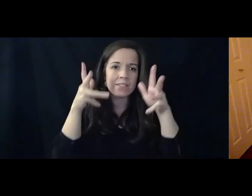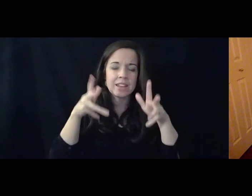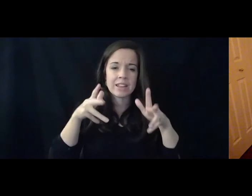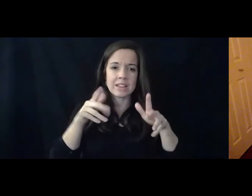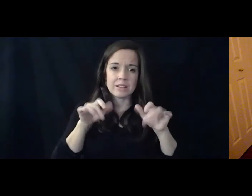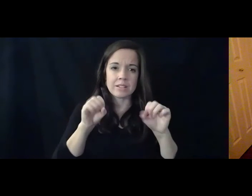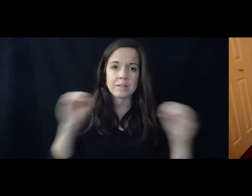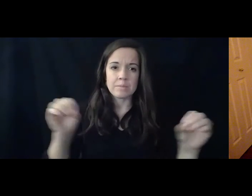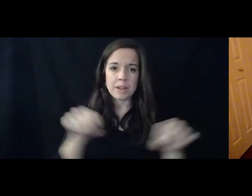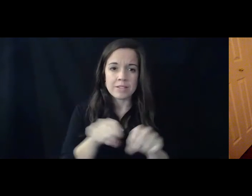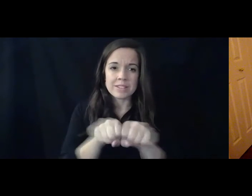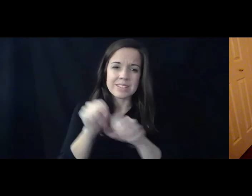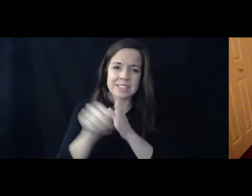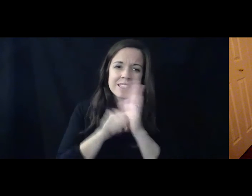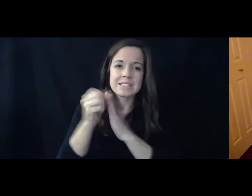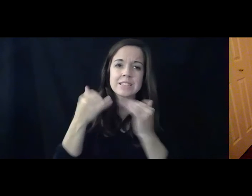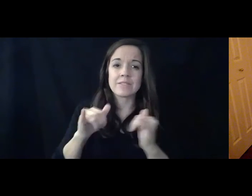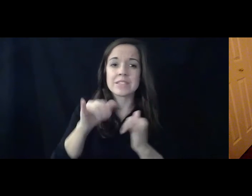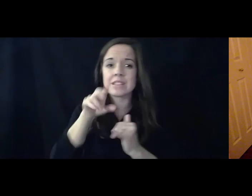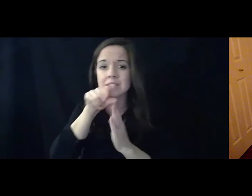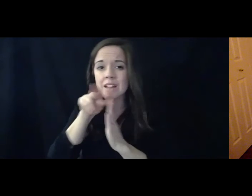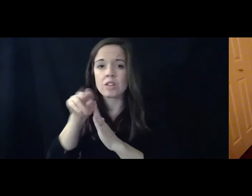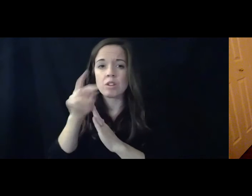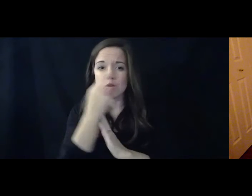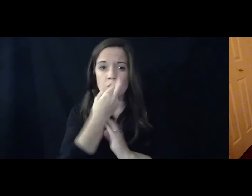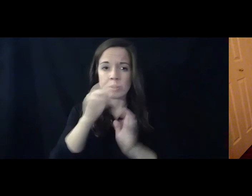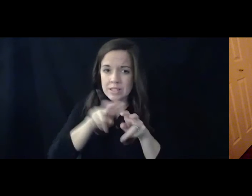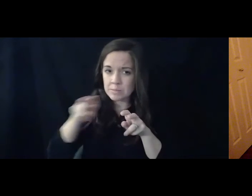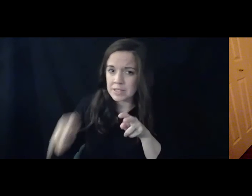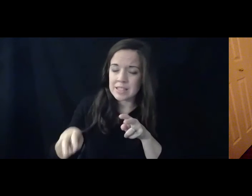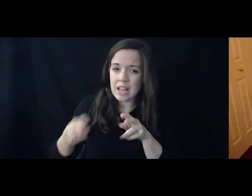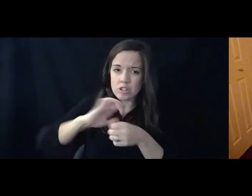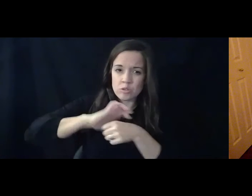of still tongues, of roses beside crushed beer-cans. I leave you